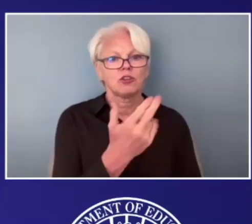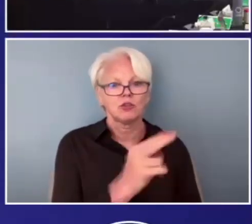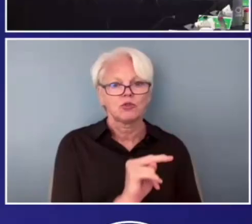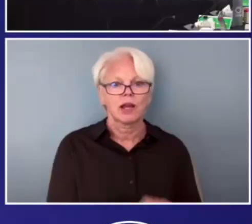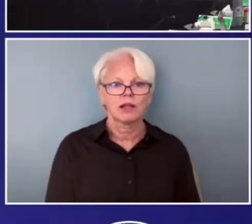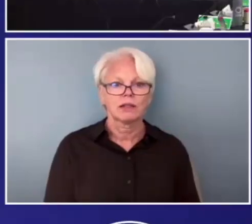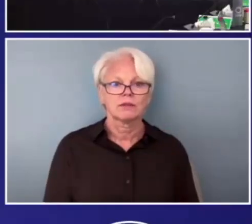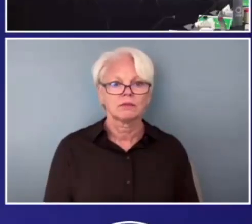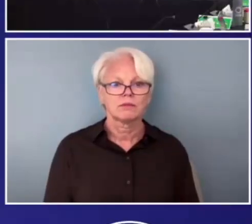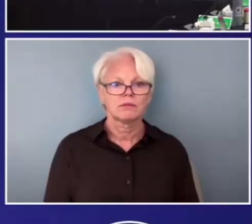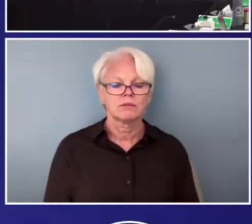Tamar?